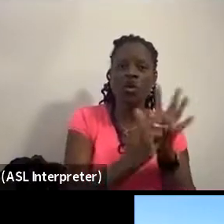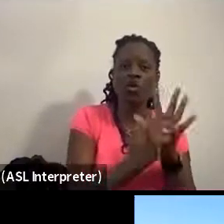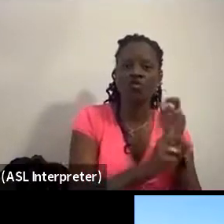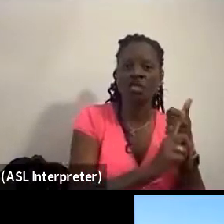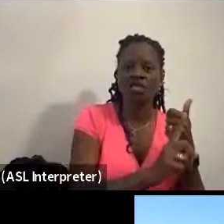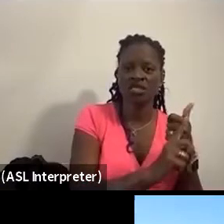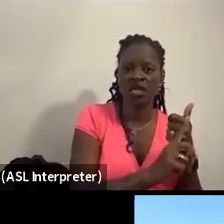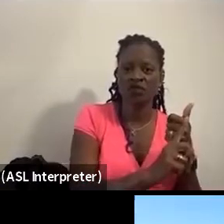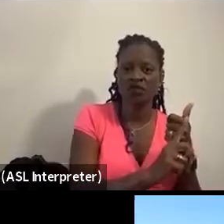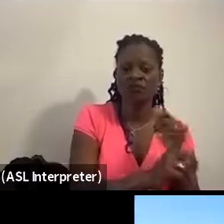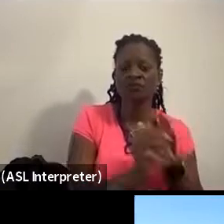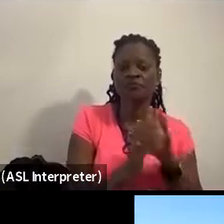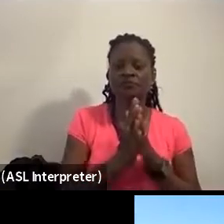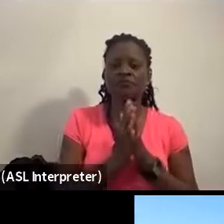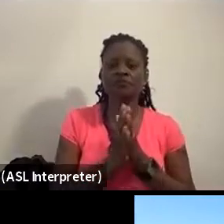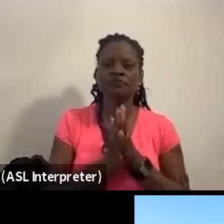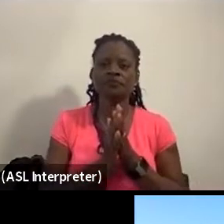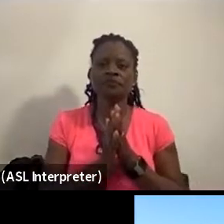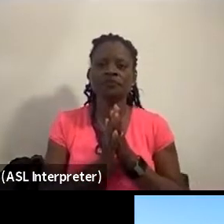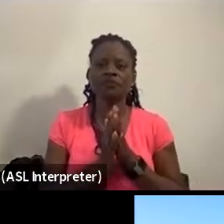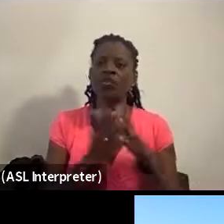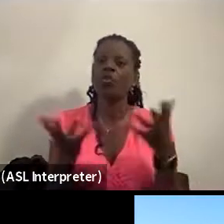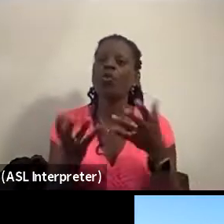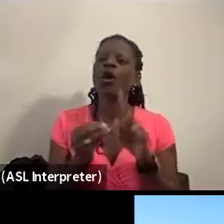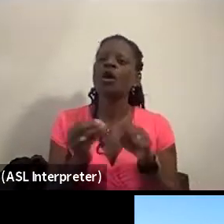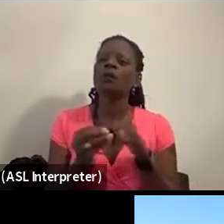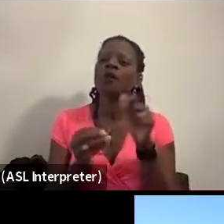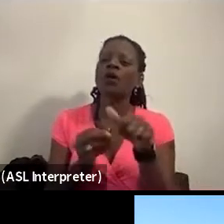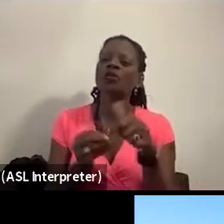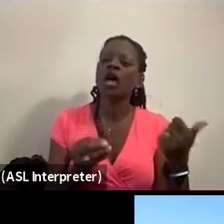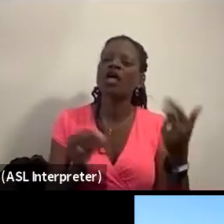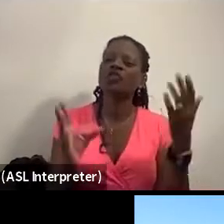What about some other myths that you've heard out there on the front line from